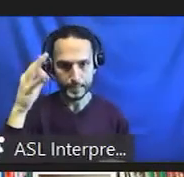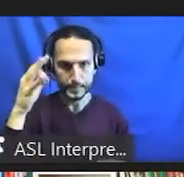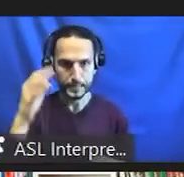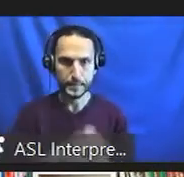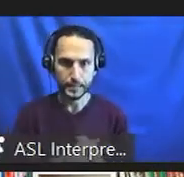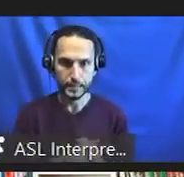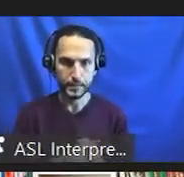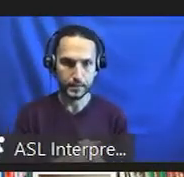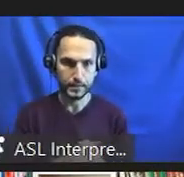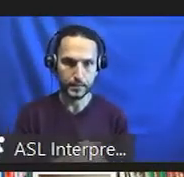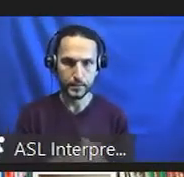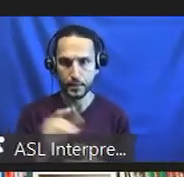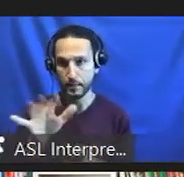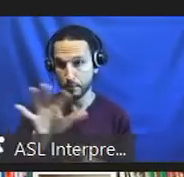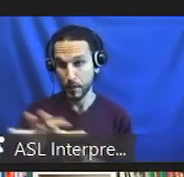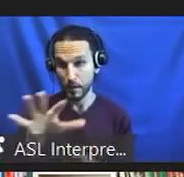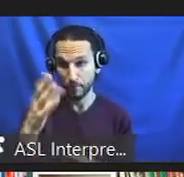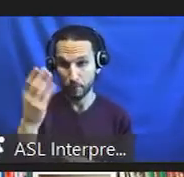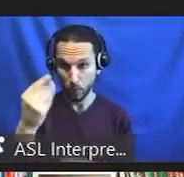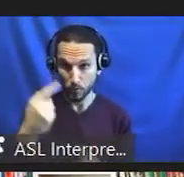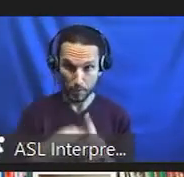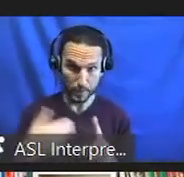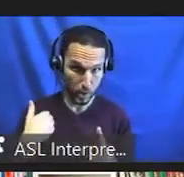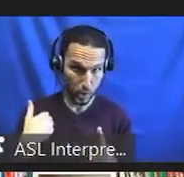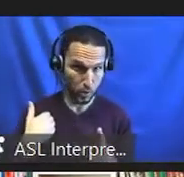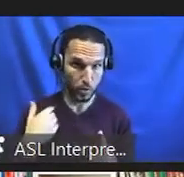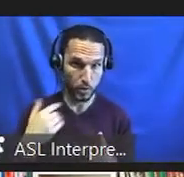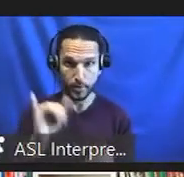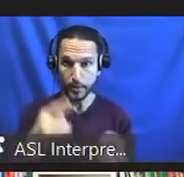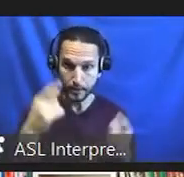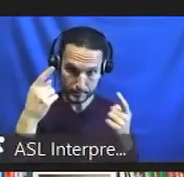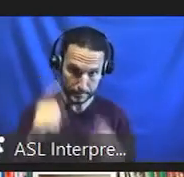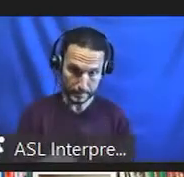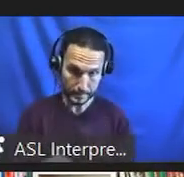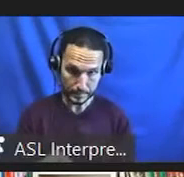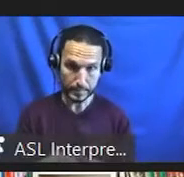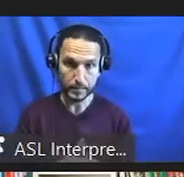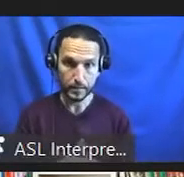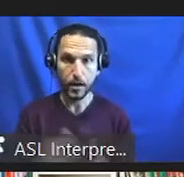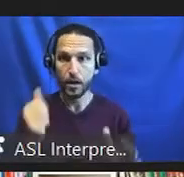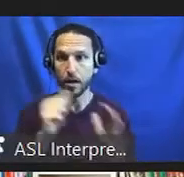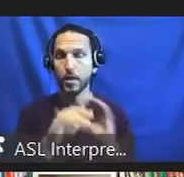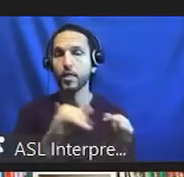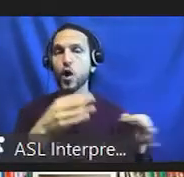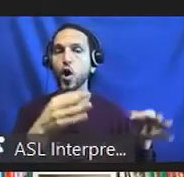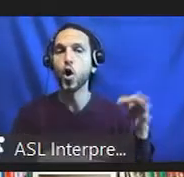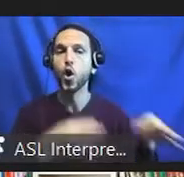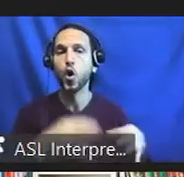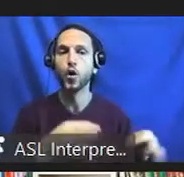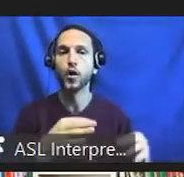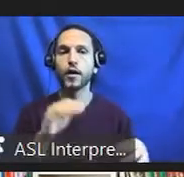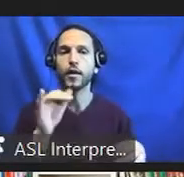so whatever that is, 14 months ago or so, with a settlement agreement. Or under the court, they called it a consent decree.